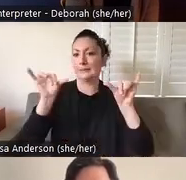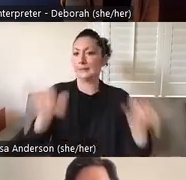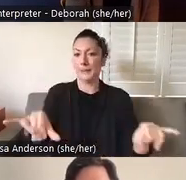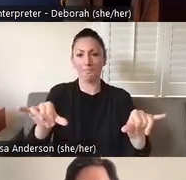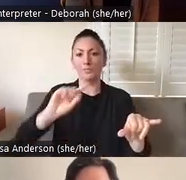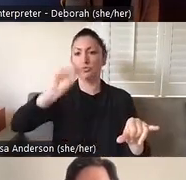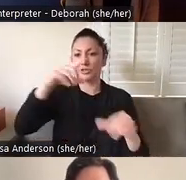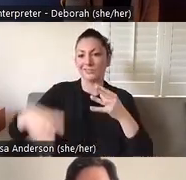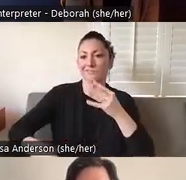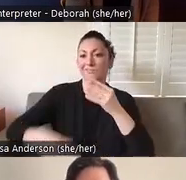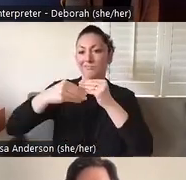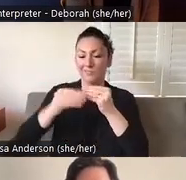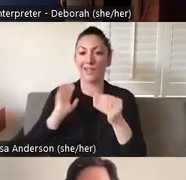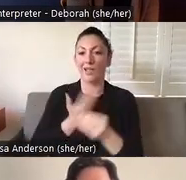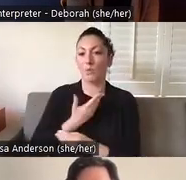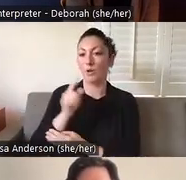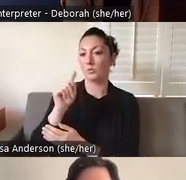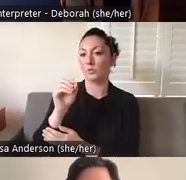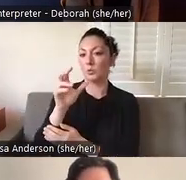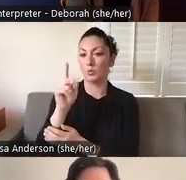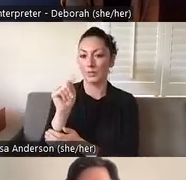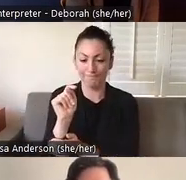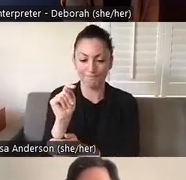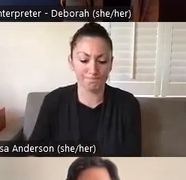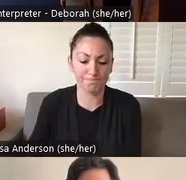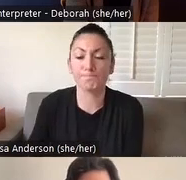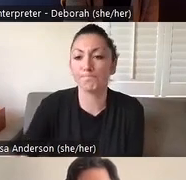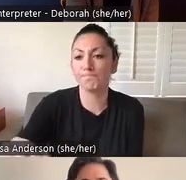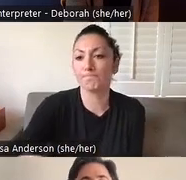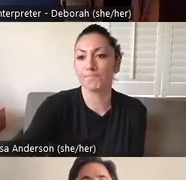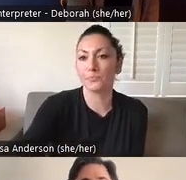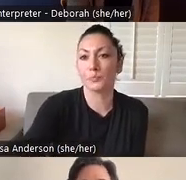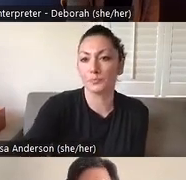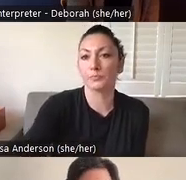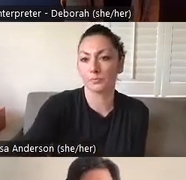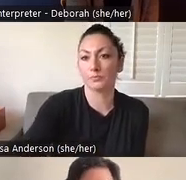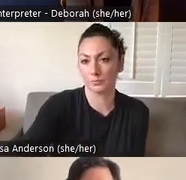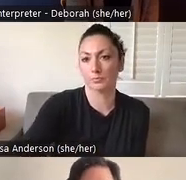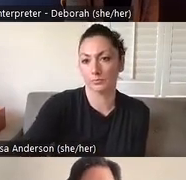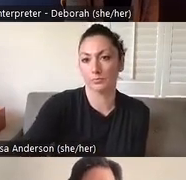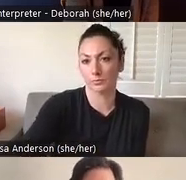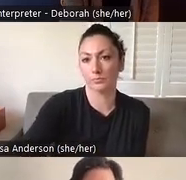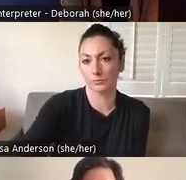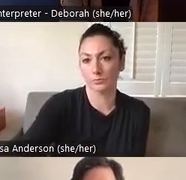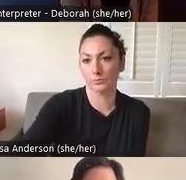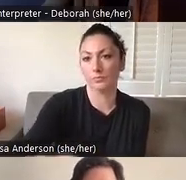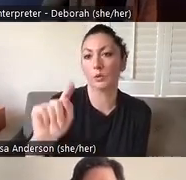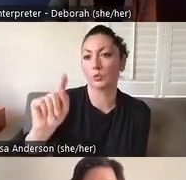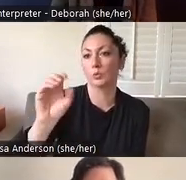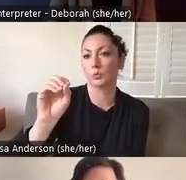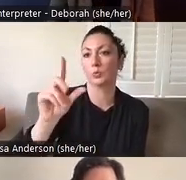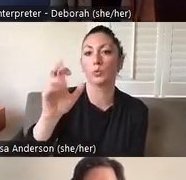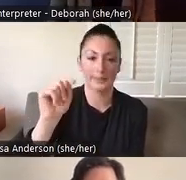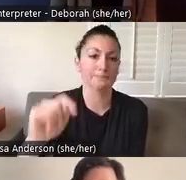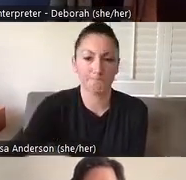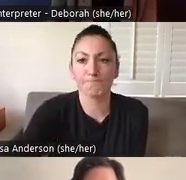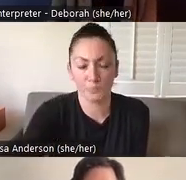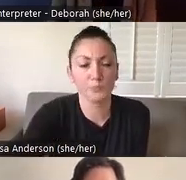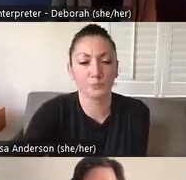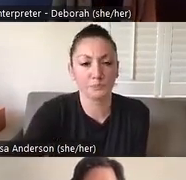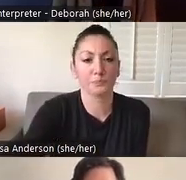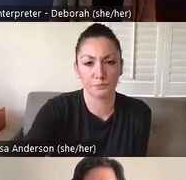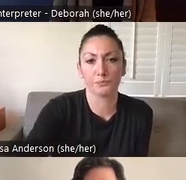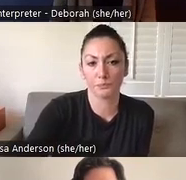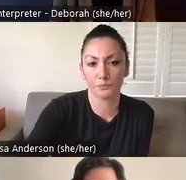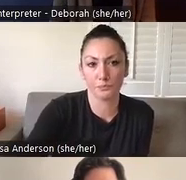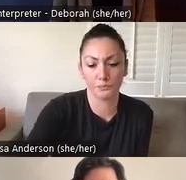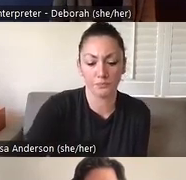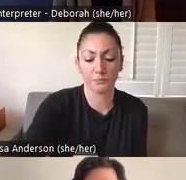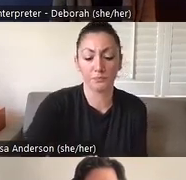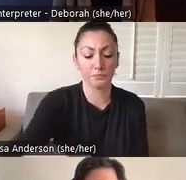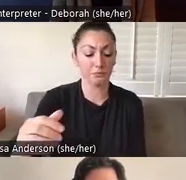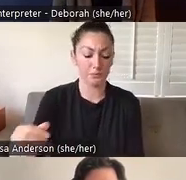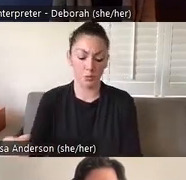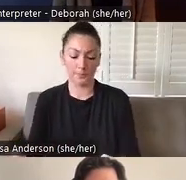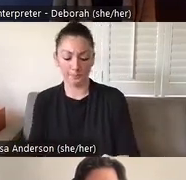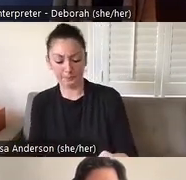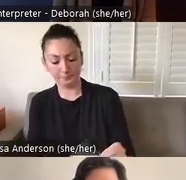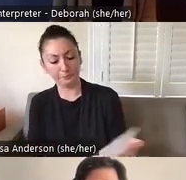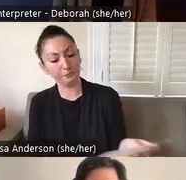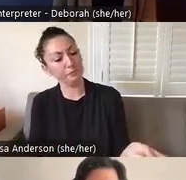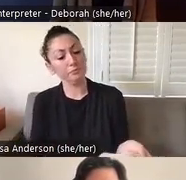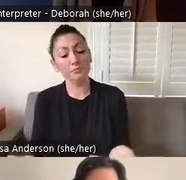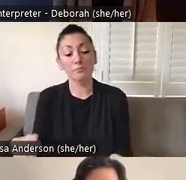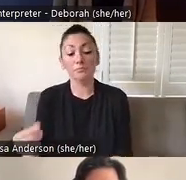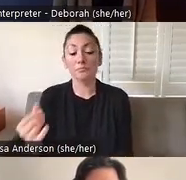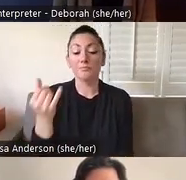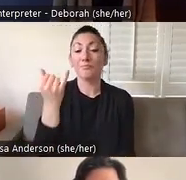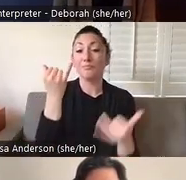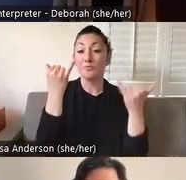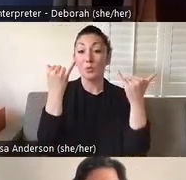the approach and structure of Seeking Safety. We've just added our elements of the toolkit.